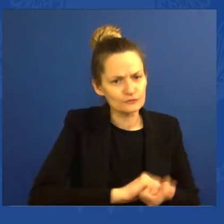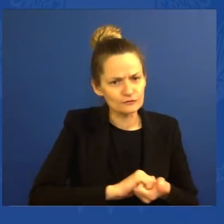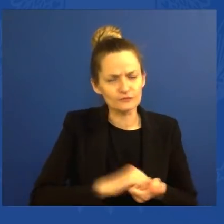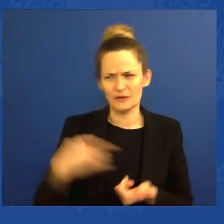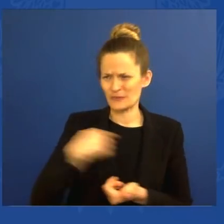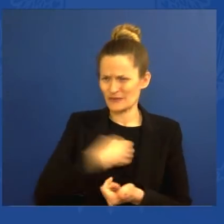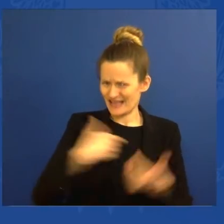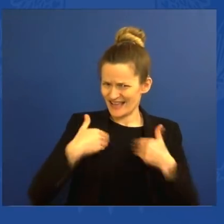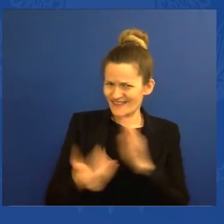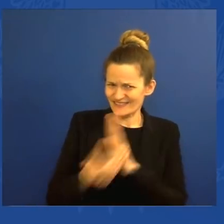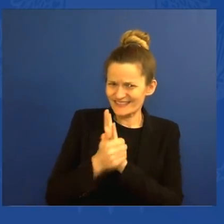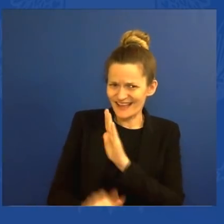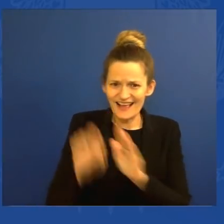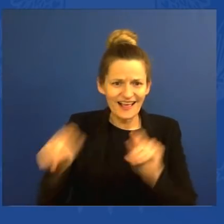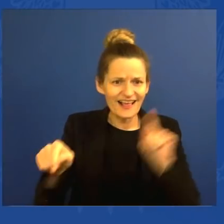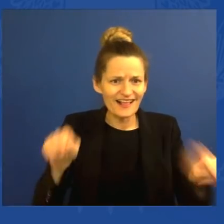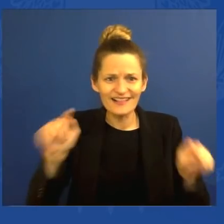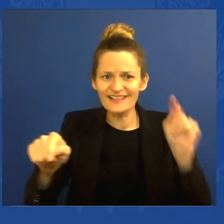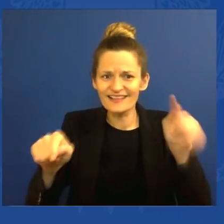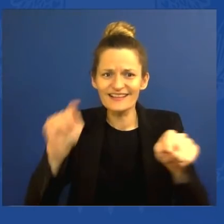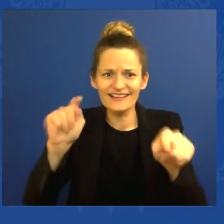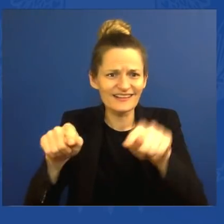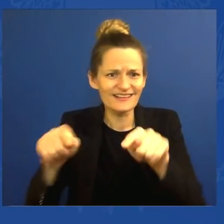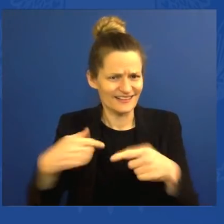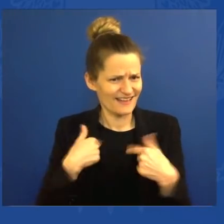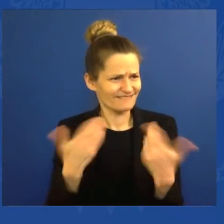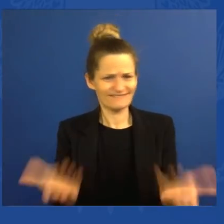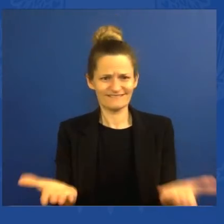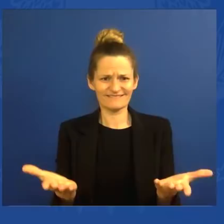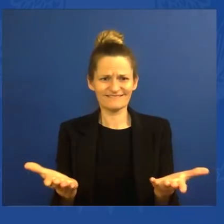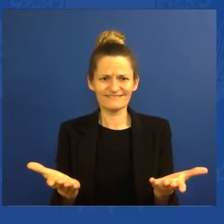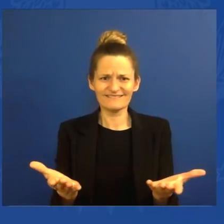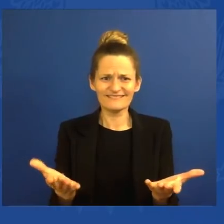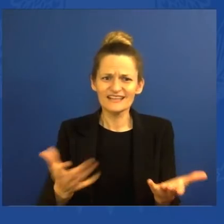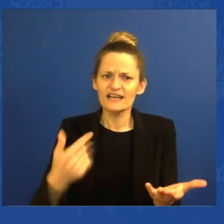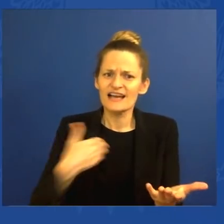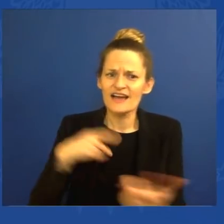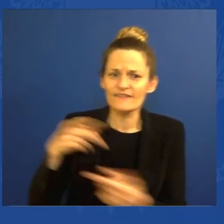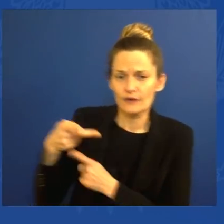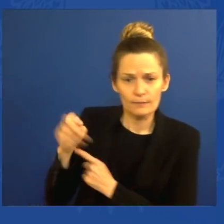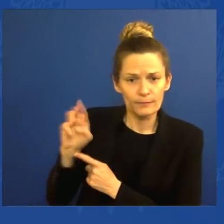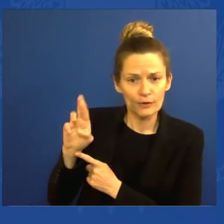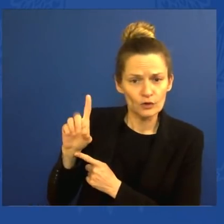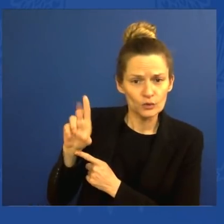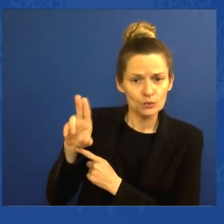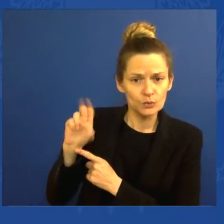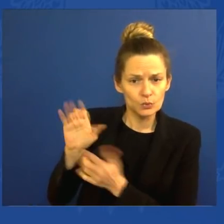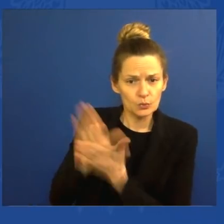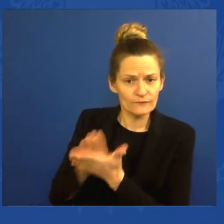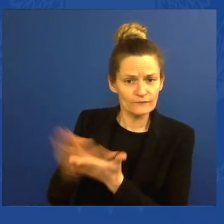Purdue University, one of the largest engineering schools in the country -- top ranked; Rose-Hulman, number-one